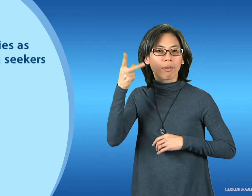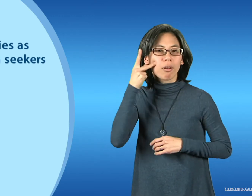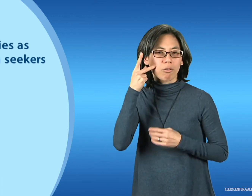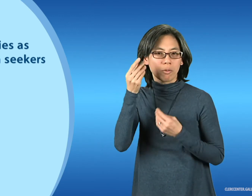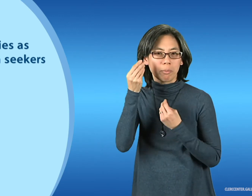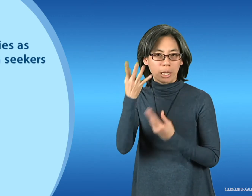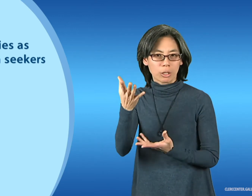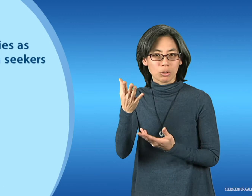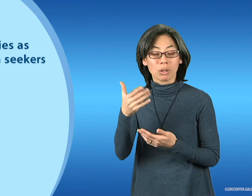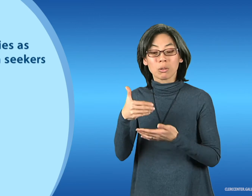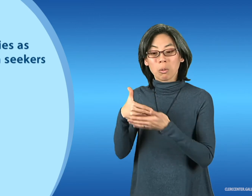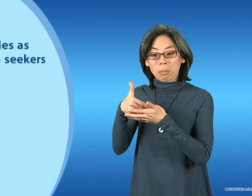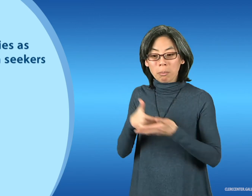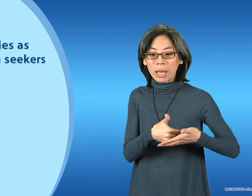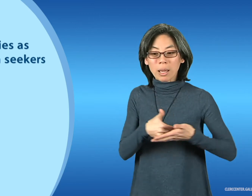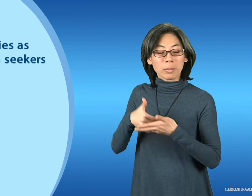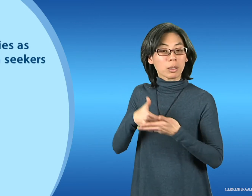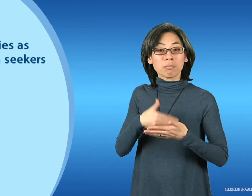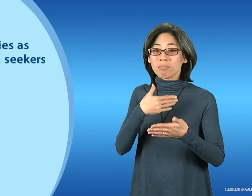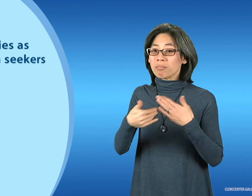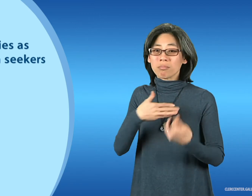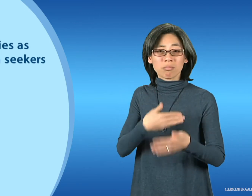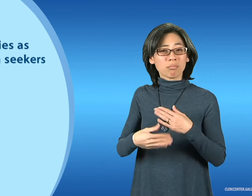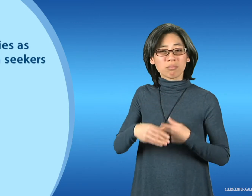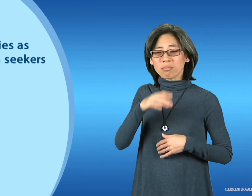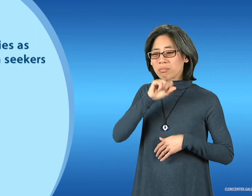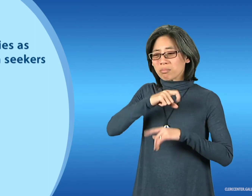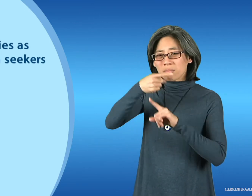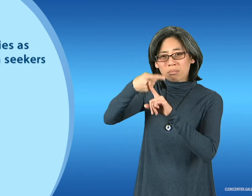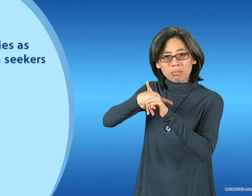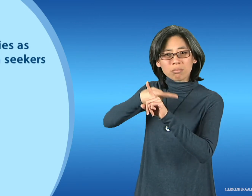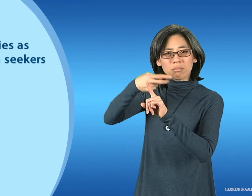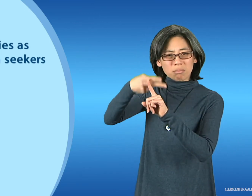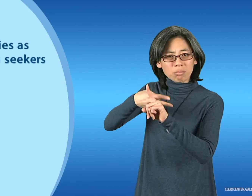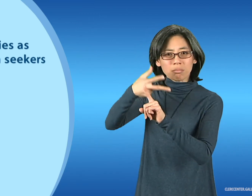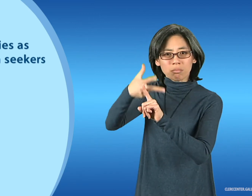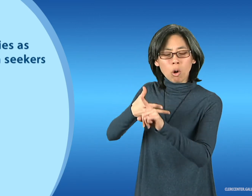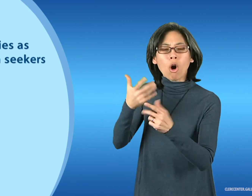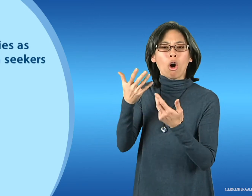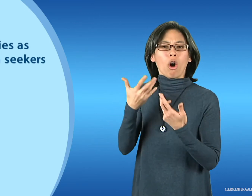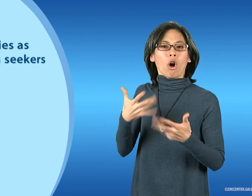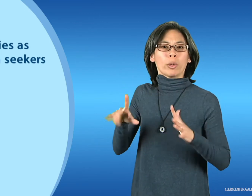is also helpful. So, by two or three months, the baby already knows